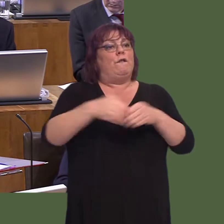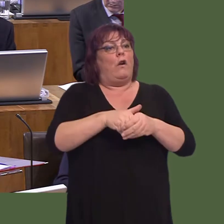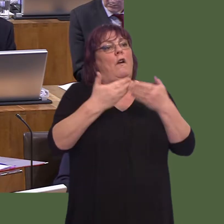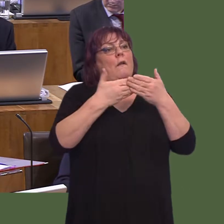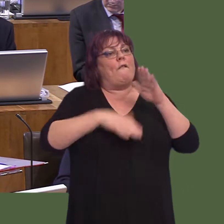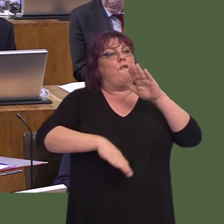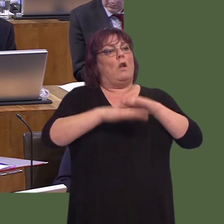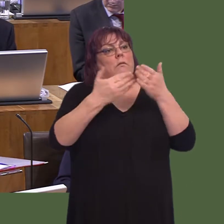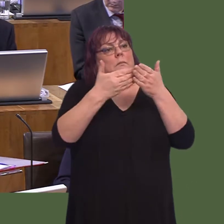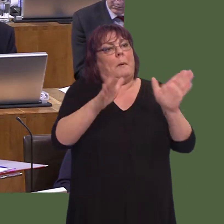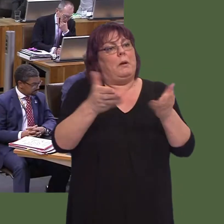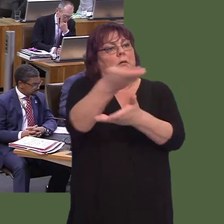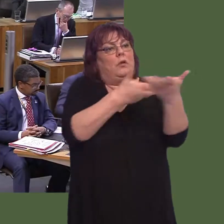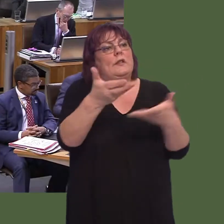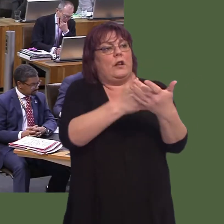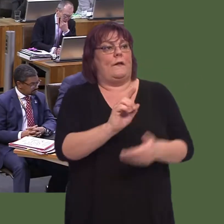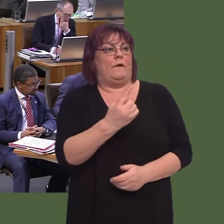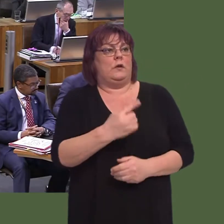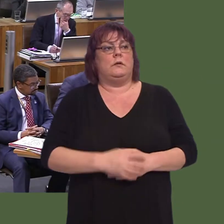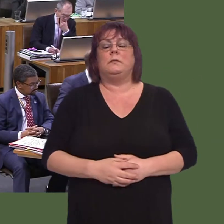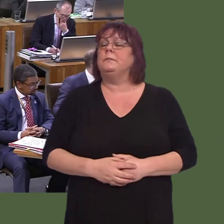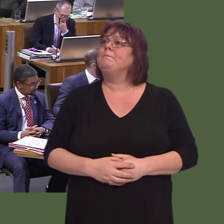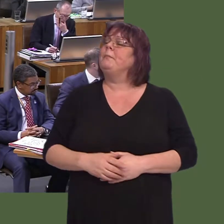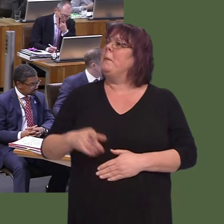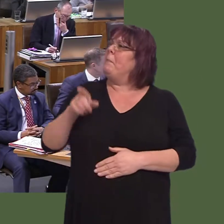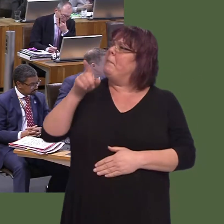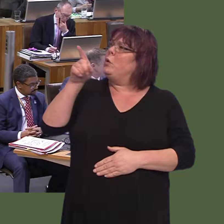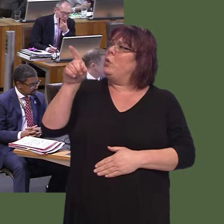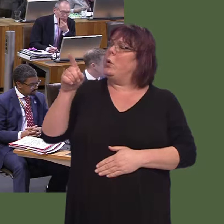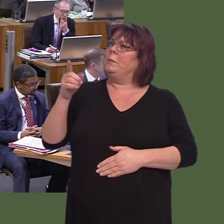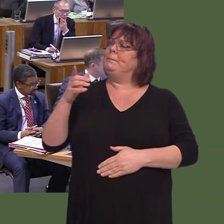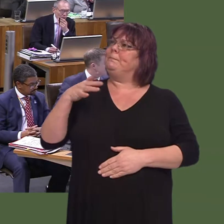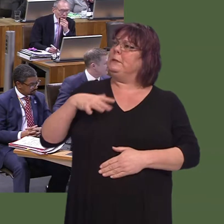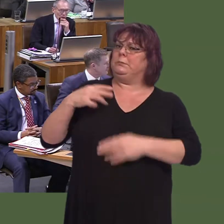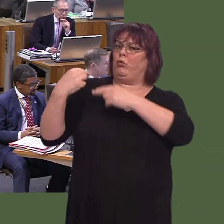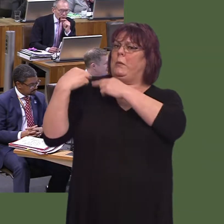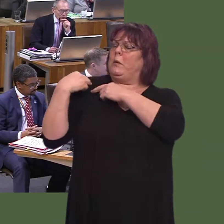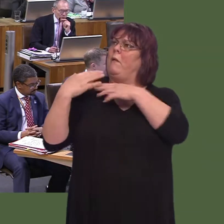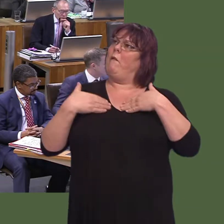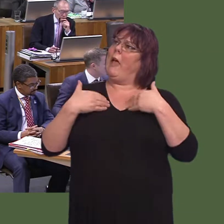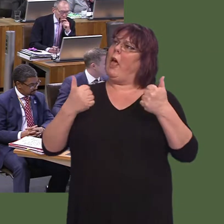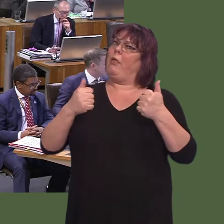Leanne Wood AM: Well, First Minister, you have to ultimately be responsible and accountable for health.